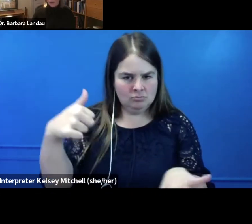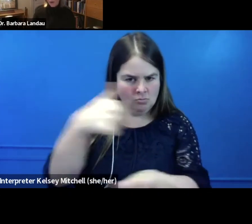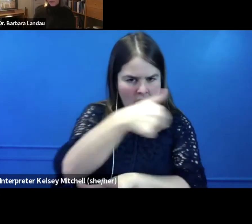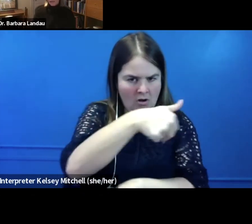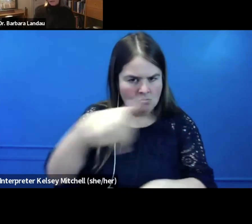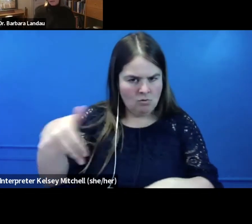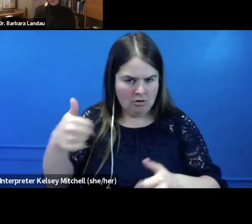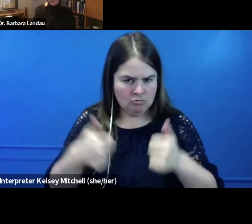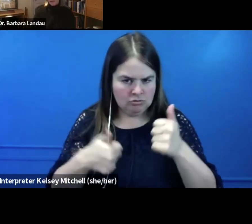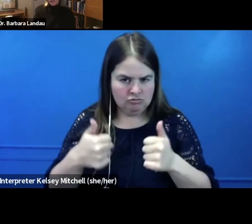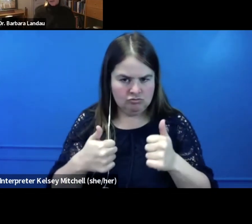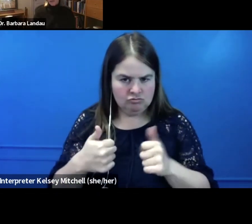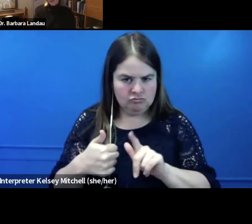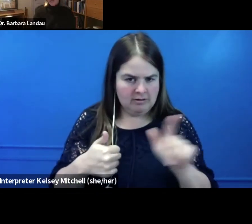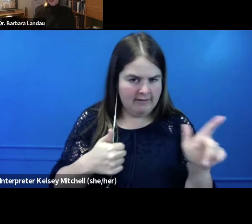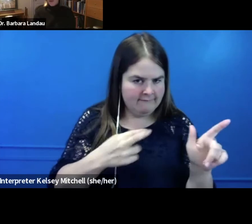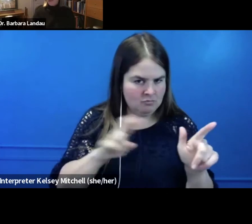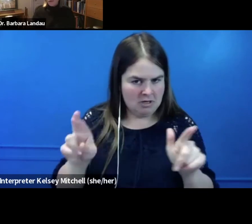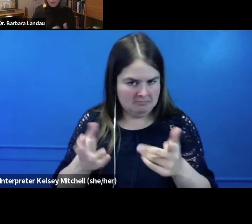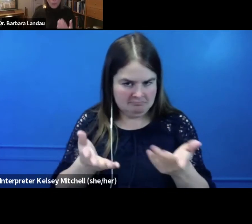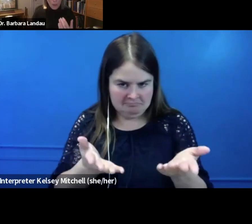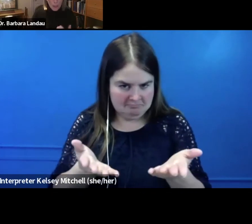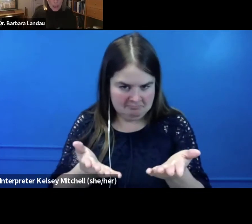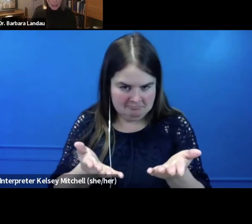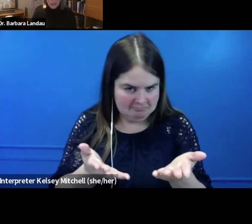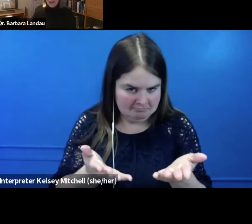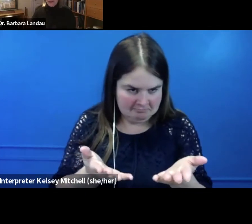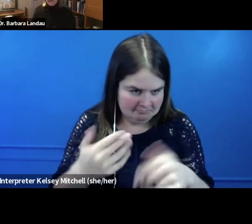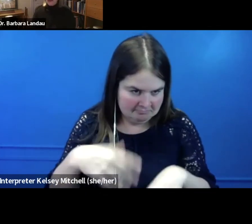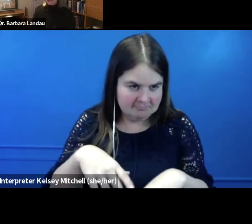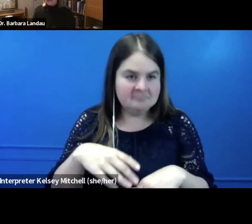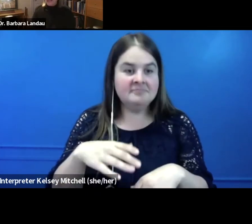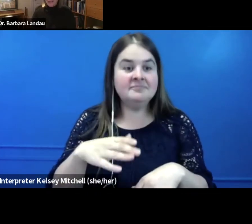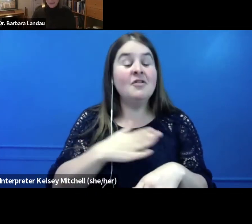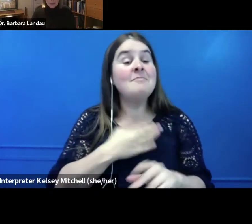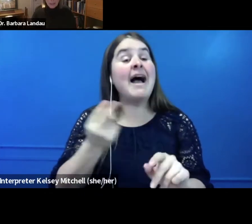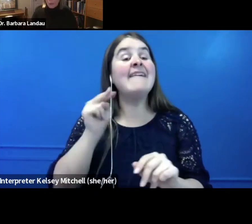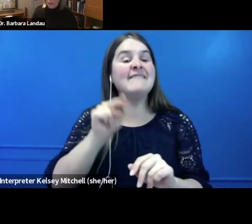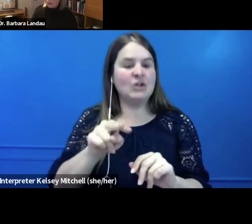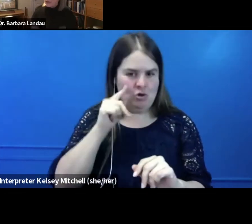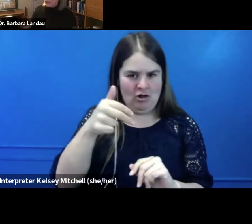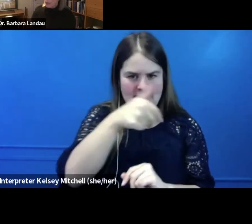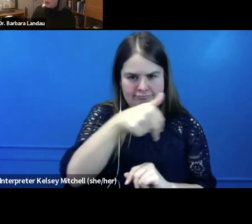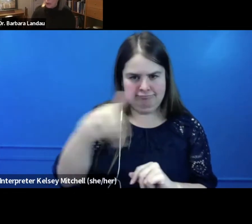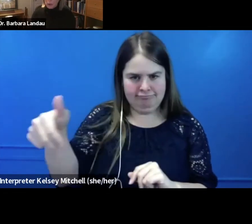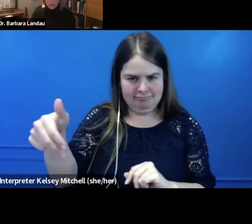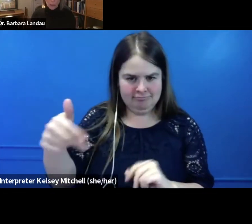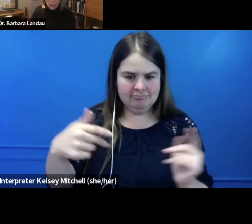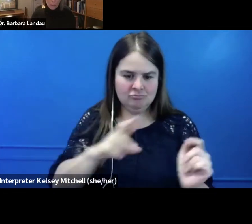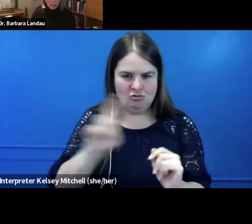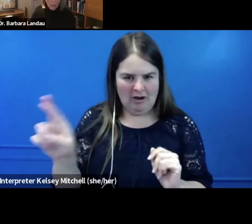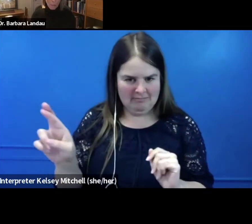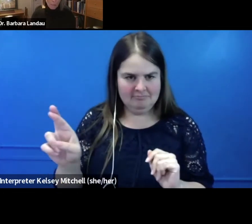walking and in my view from this angle anyway anyway it looks like it's walking to the